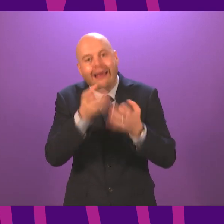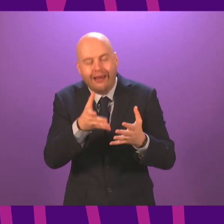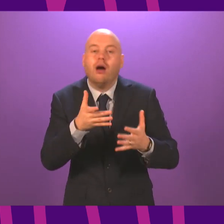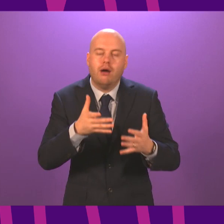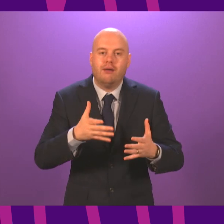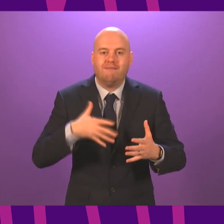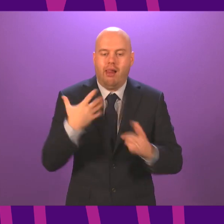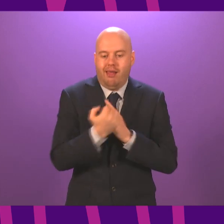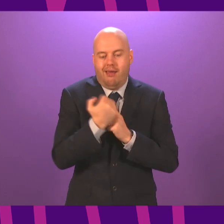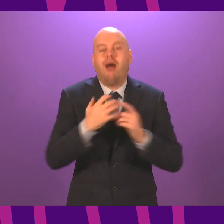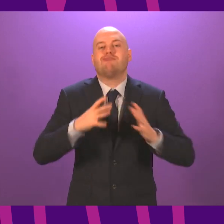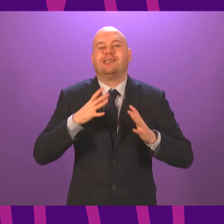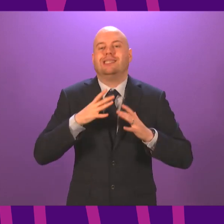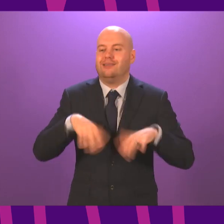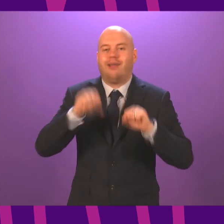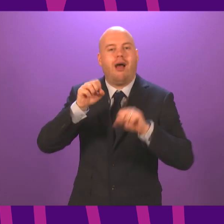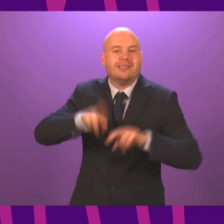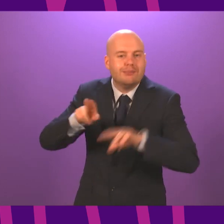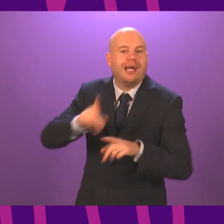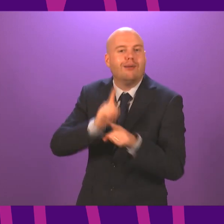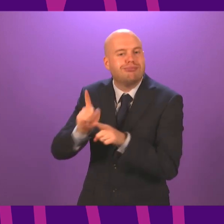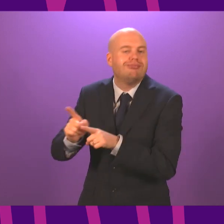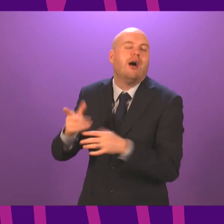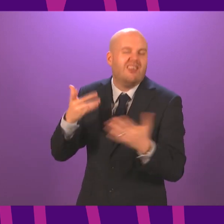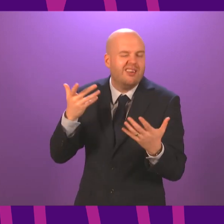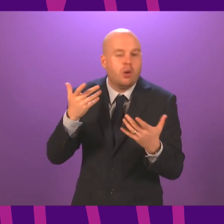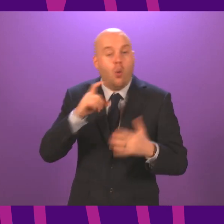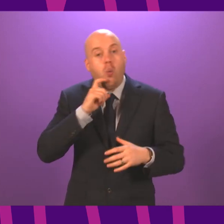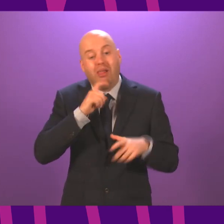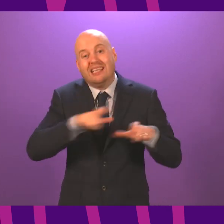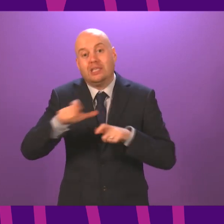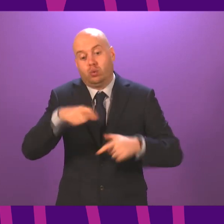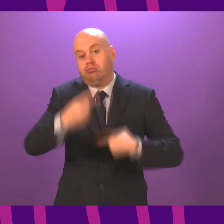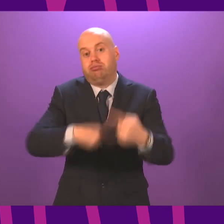that process throughout this year and into next. That will include bringing more jobs to Dundee.